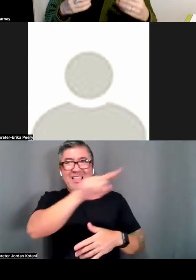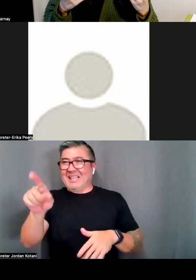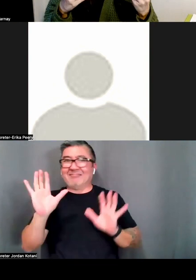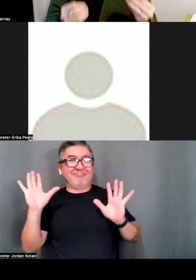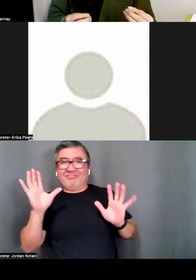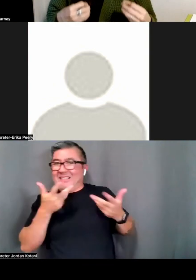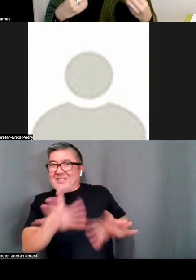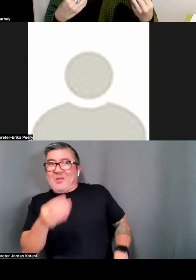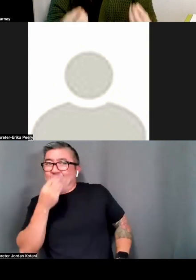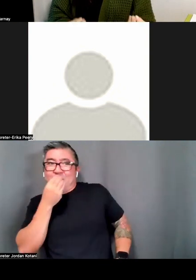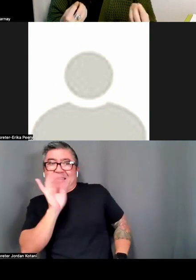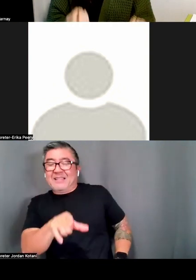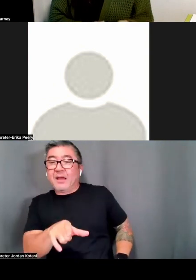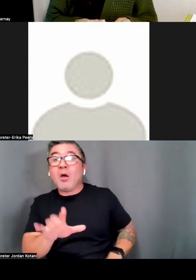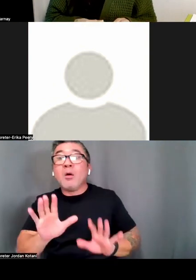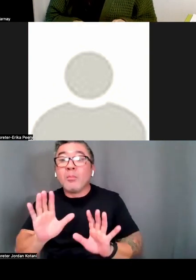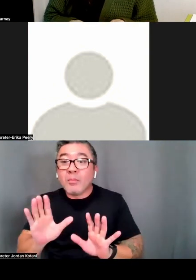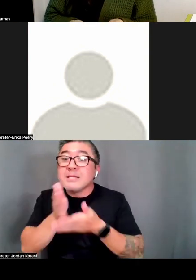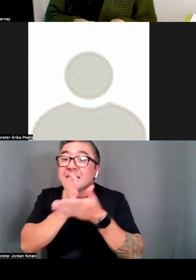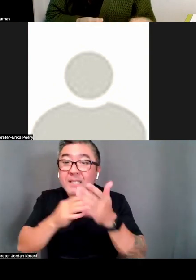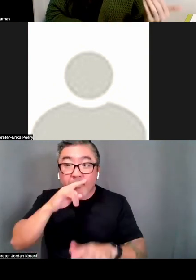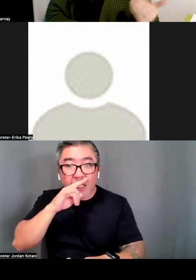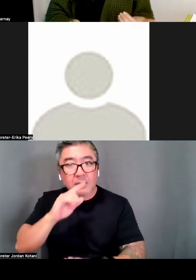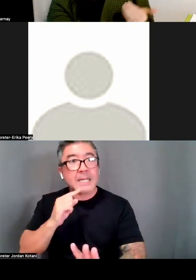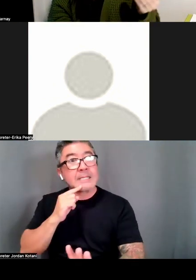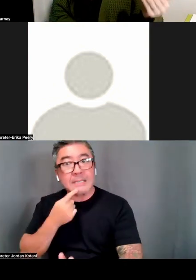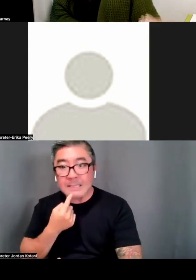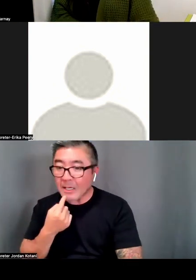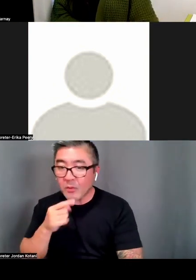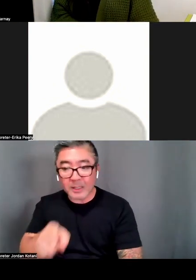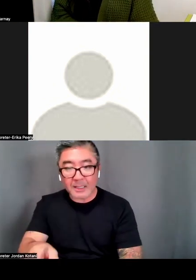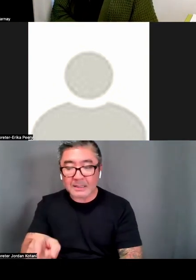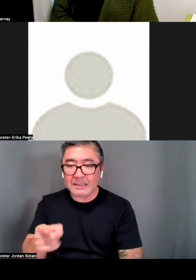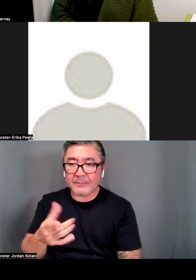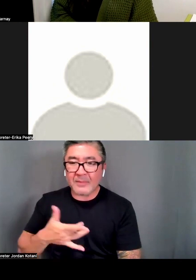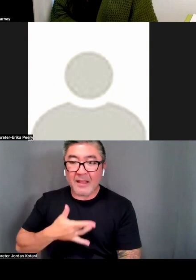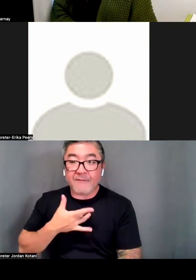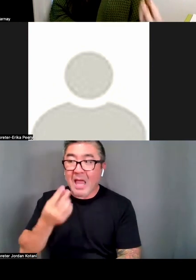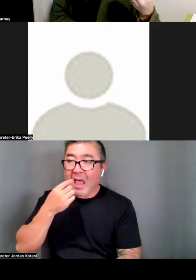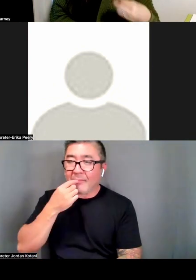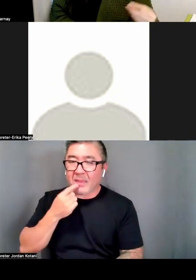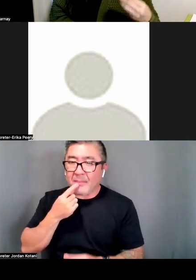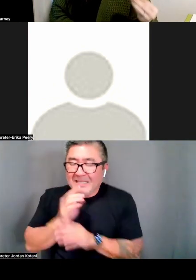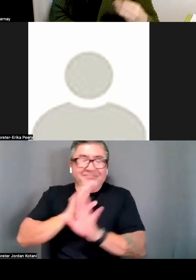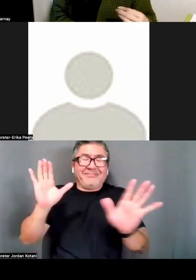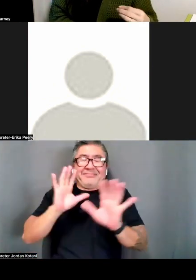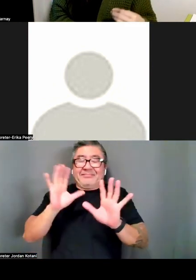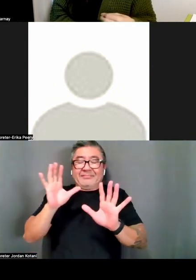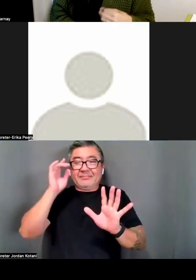a true sensory struggle for them, hyposensitive or hypersensitive to the way things taste. And